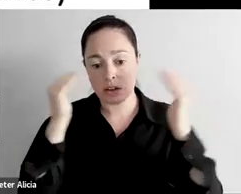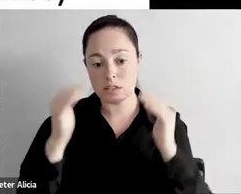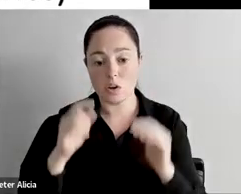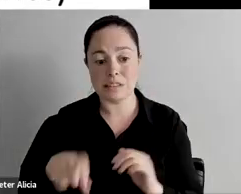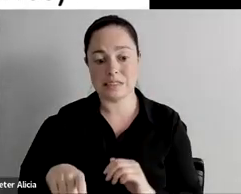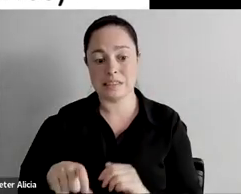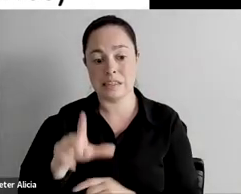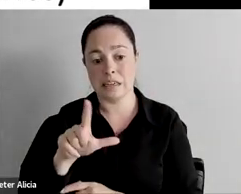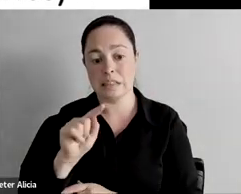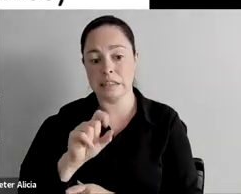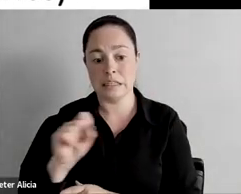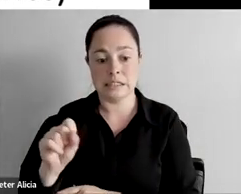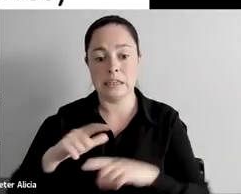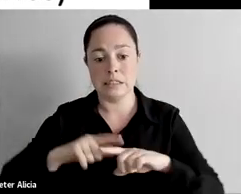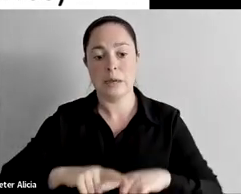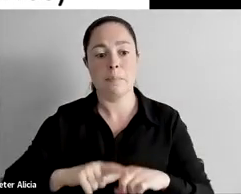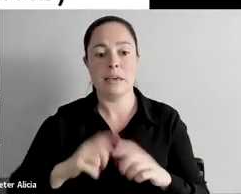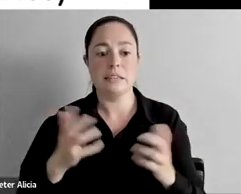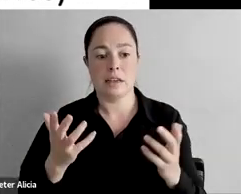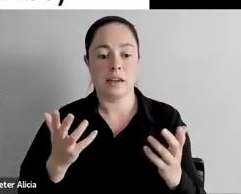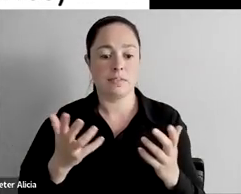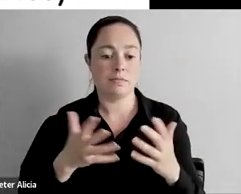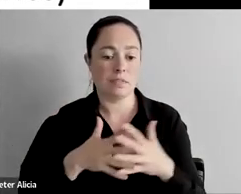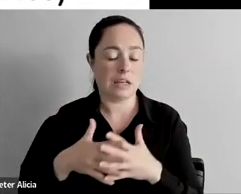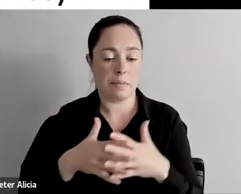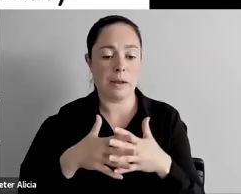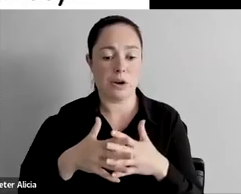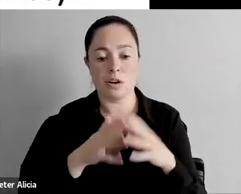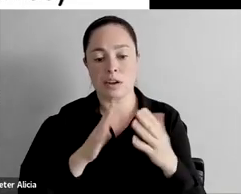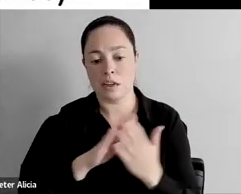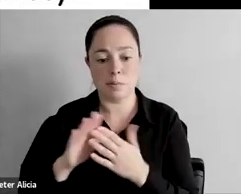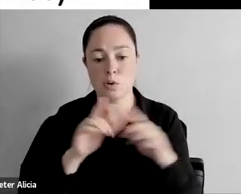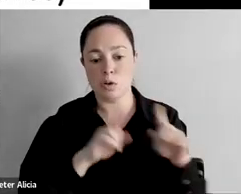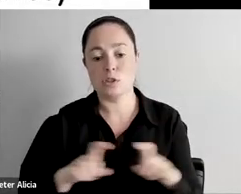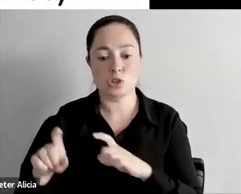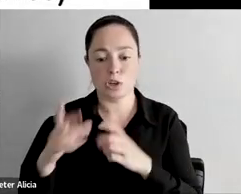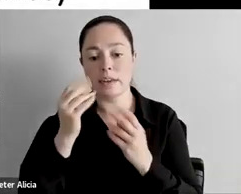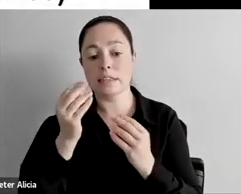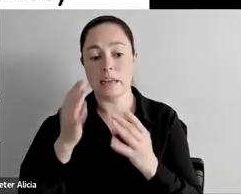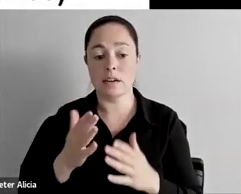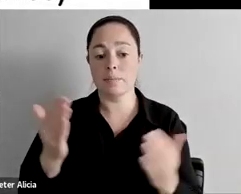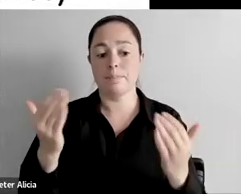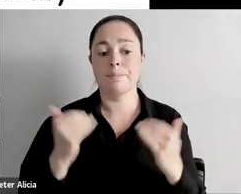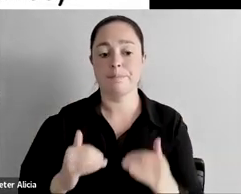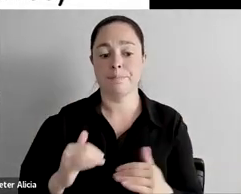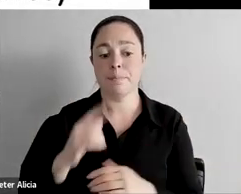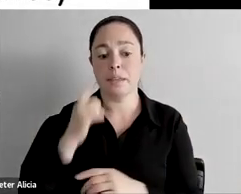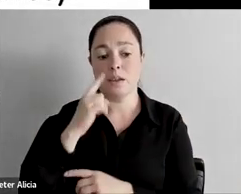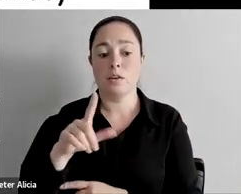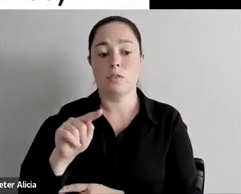States based on that American Community Survey data. And then in TMSIS, we find that about 6.4 million